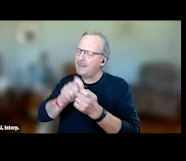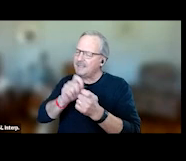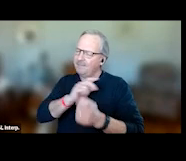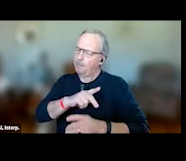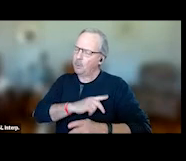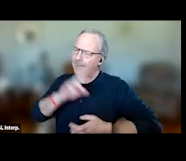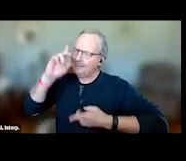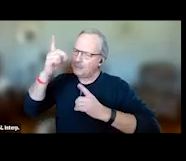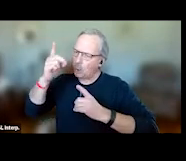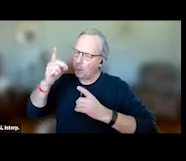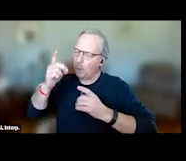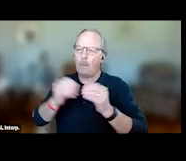violent than those with schizophrenia.